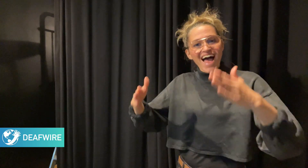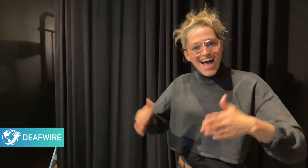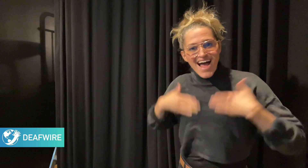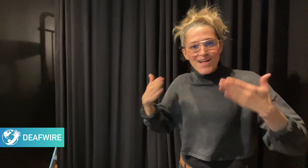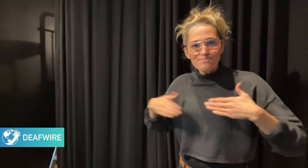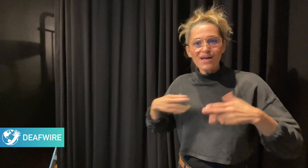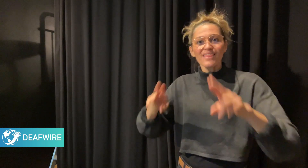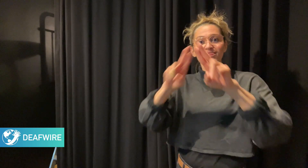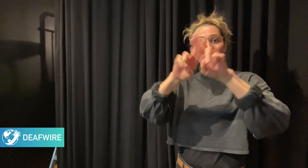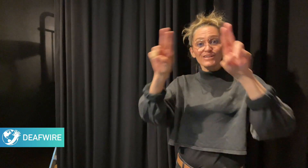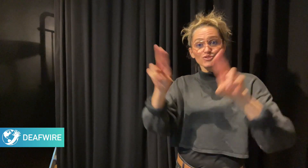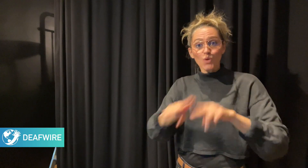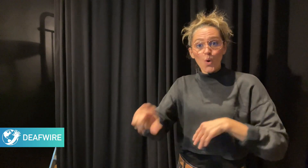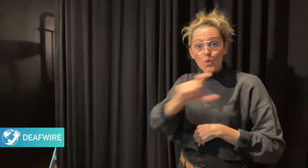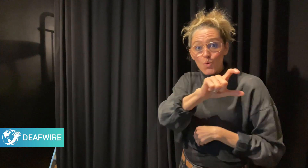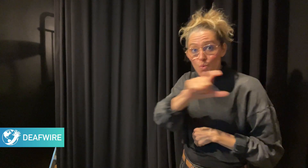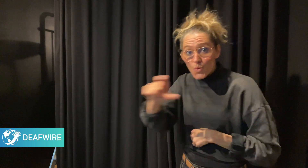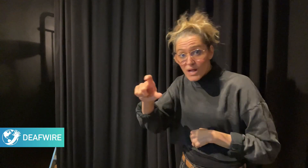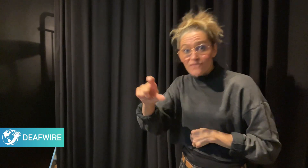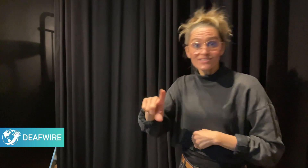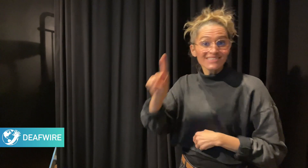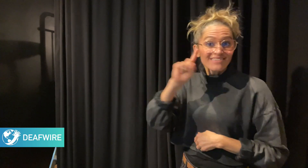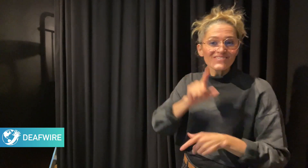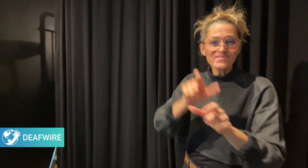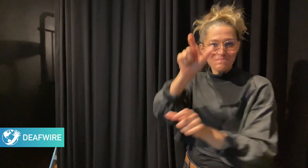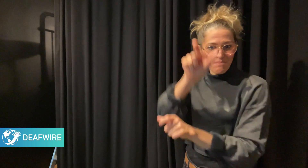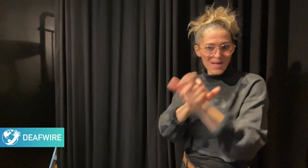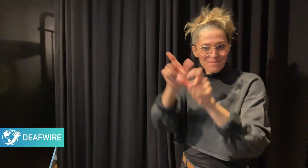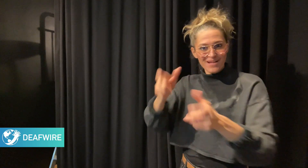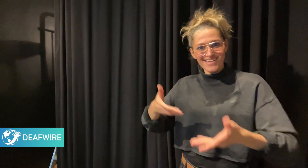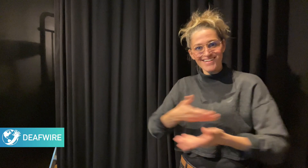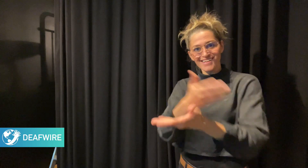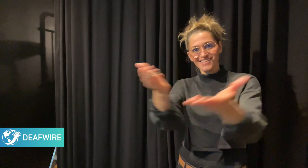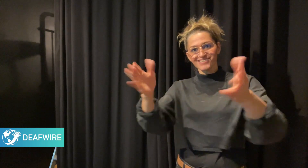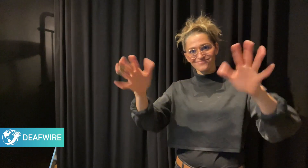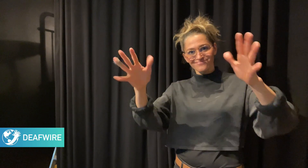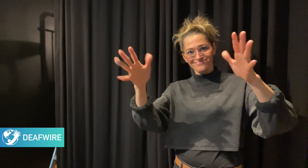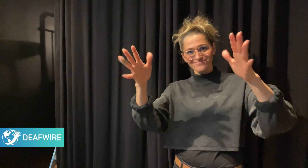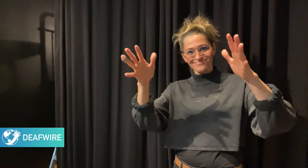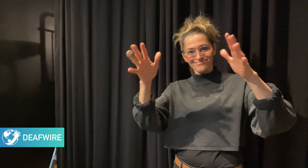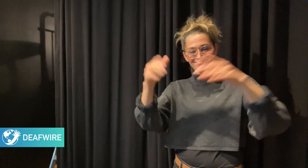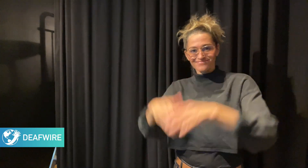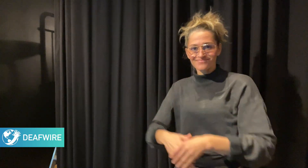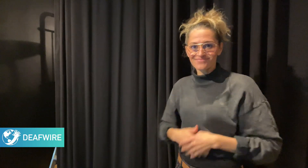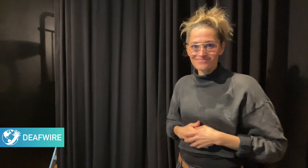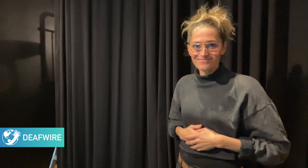Happy International Week of Deaf People!